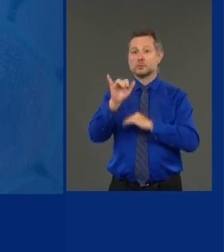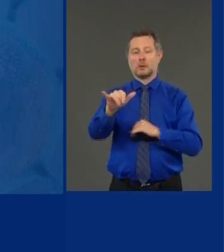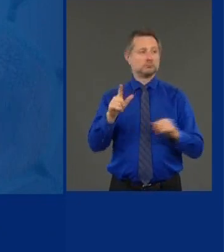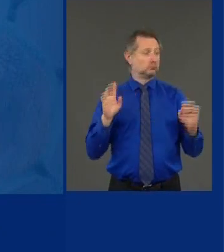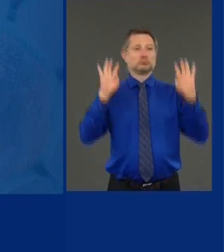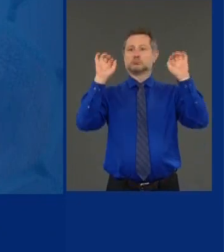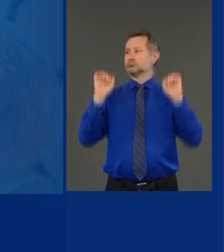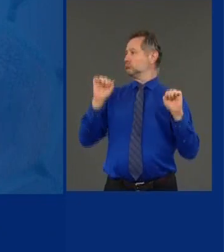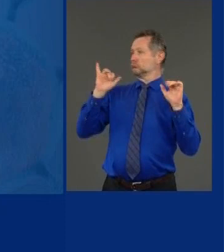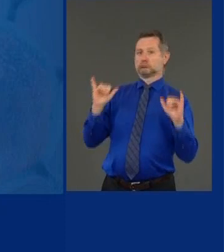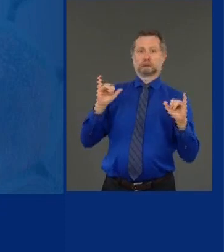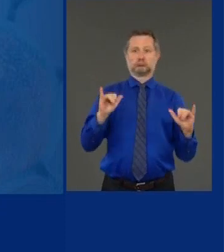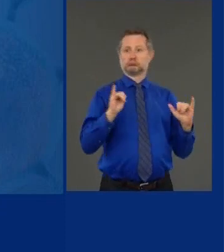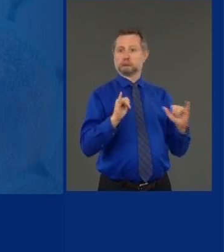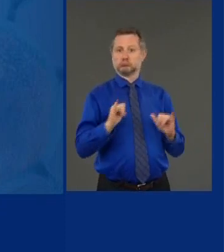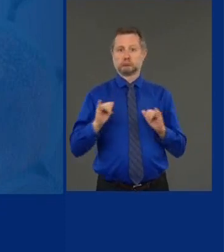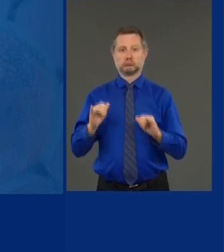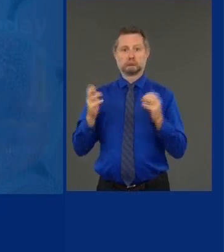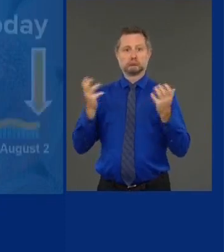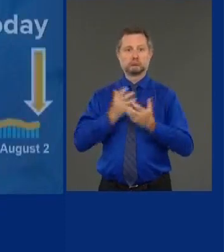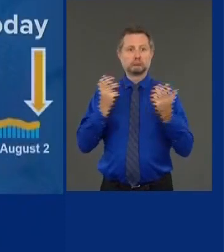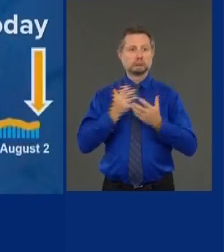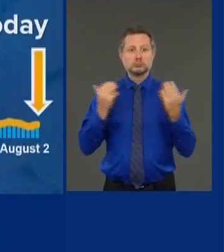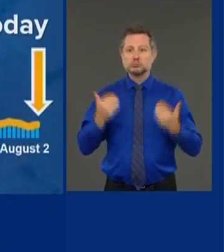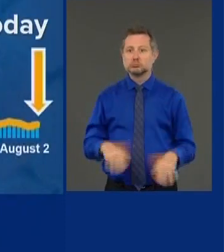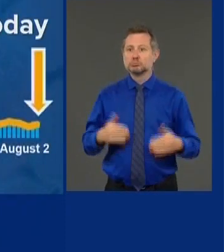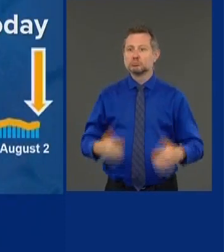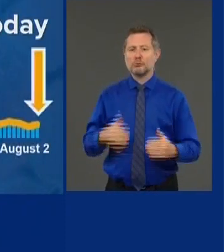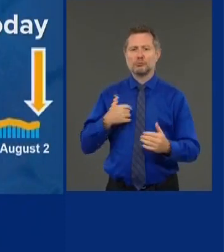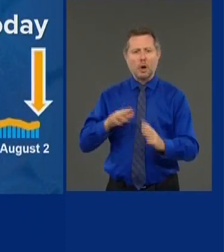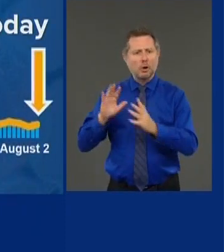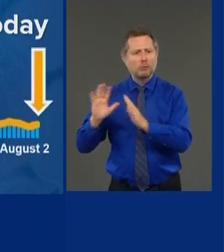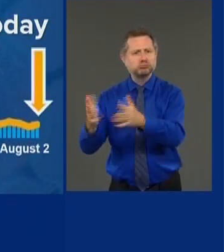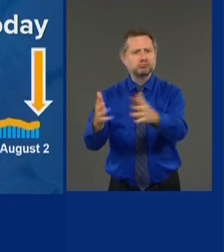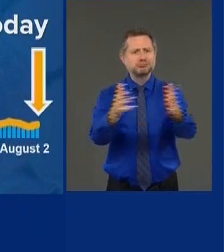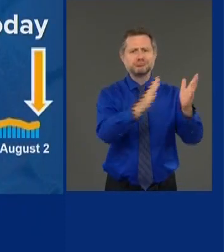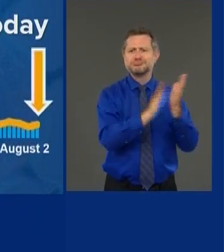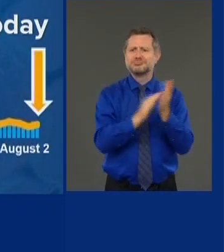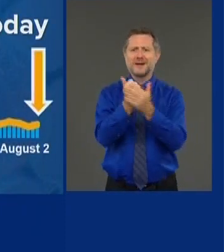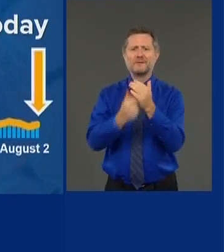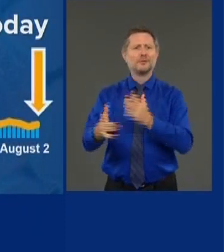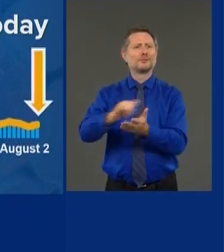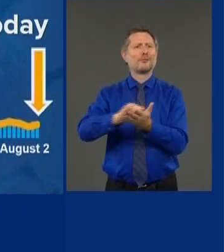AFTER 2 1/2 MONTHS OF REOPENING, THE NUMBERS HAVE ACTUALLY GONE